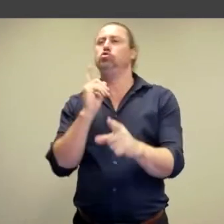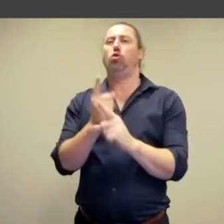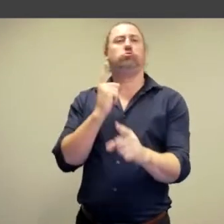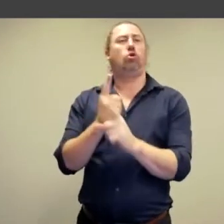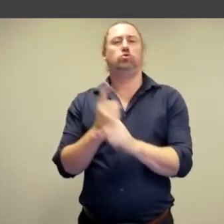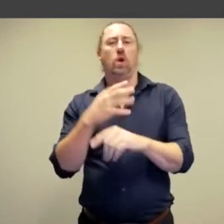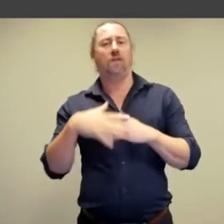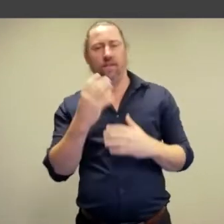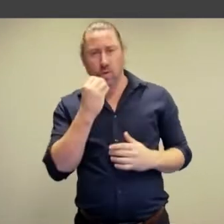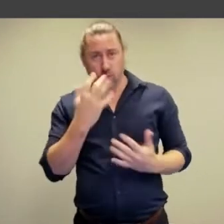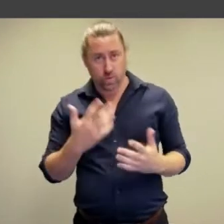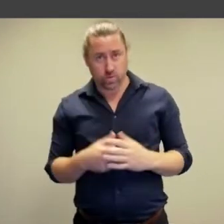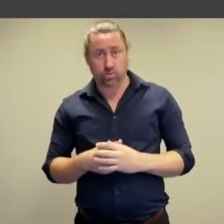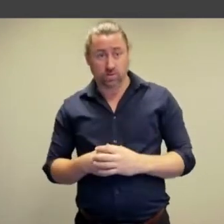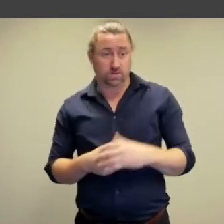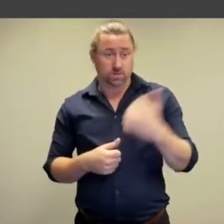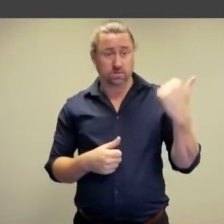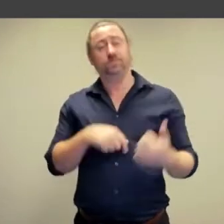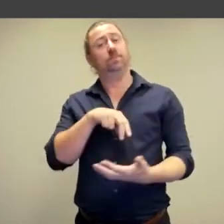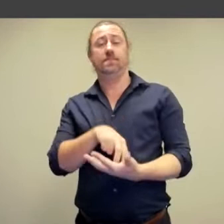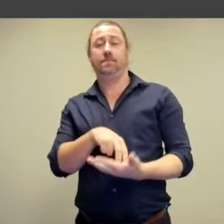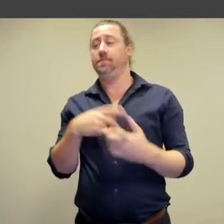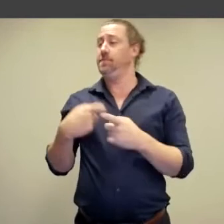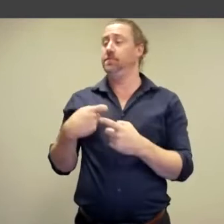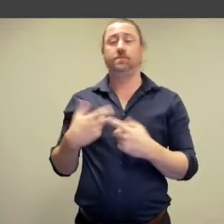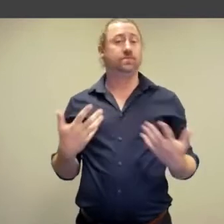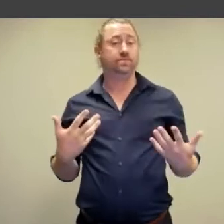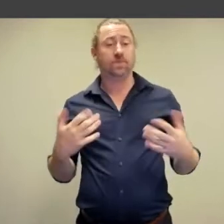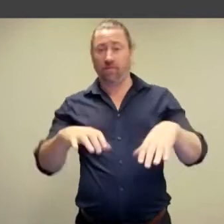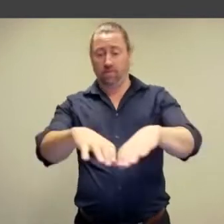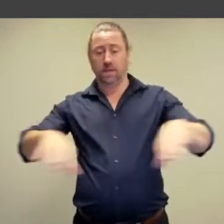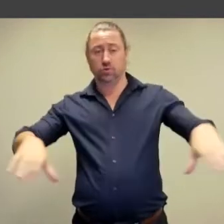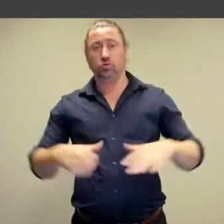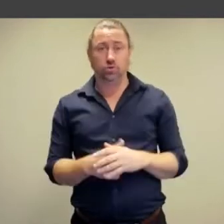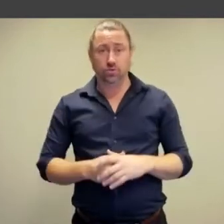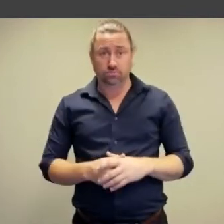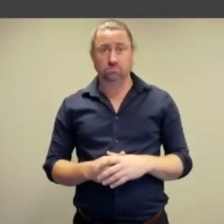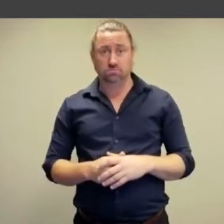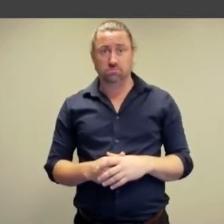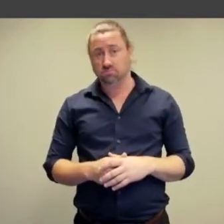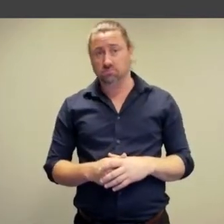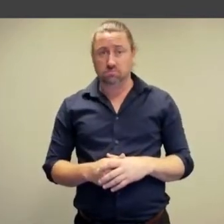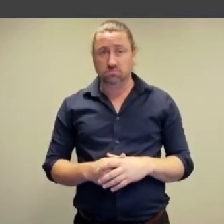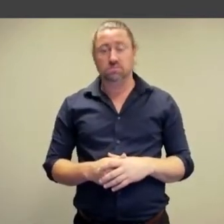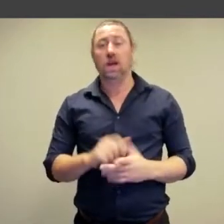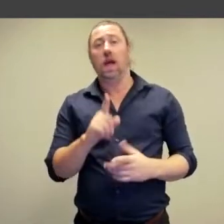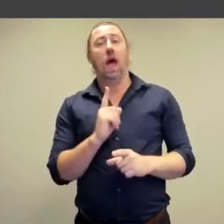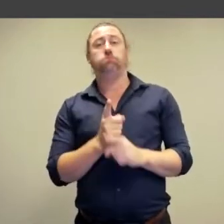food. So she's standing in the kitchen, she's behind a bench